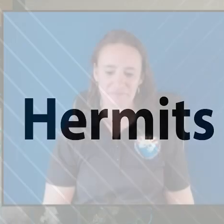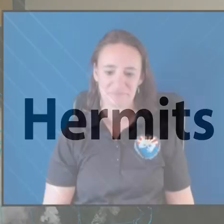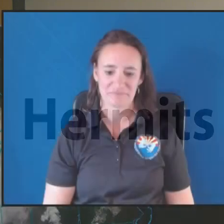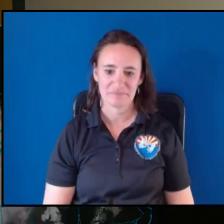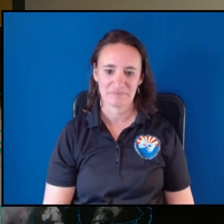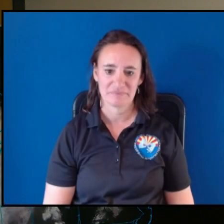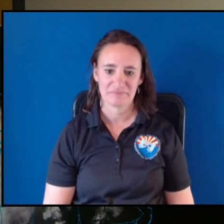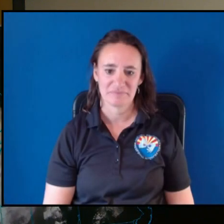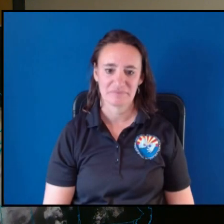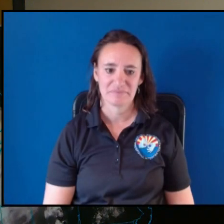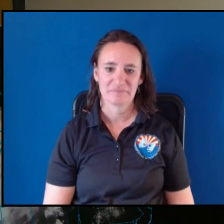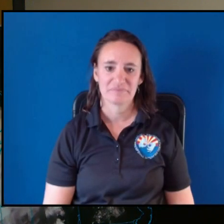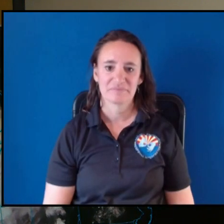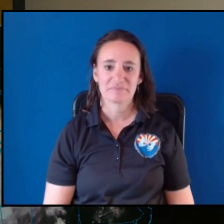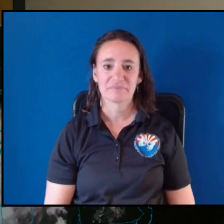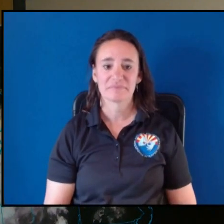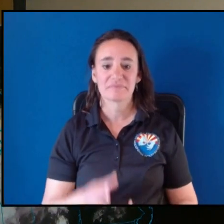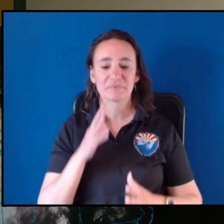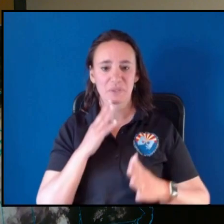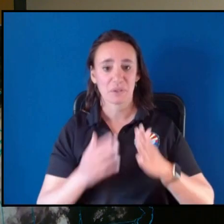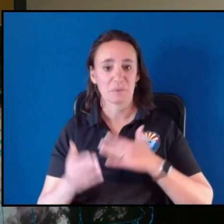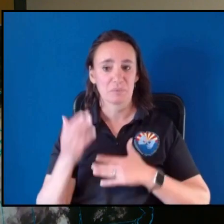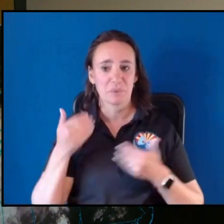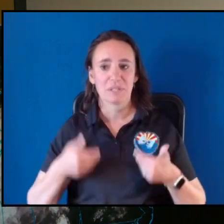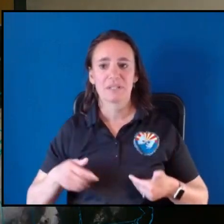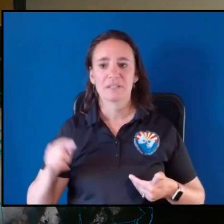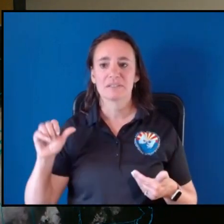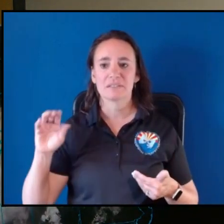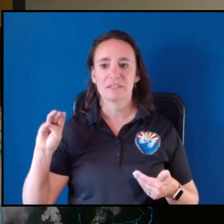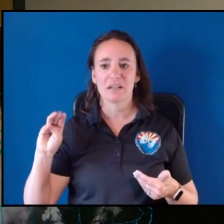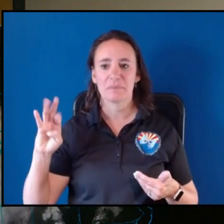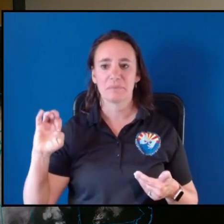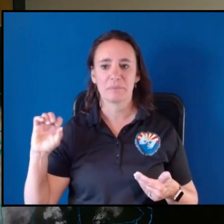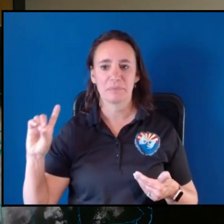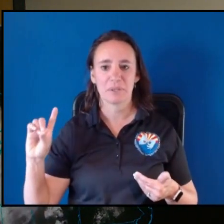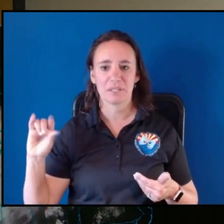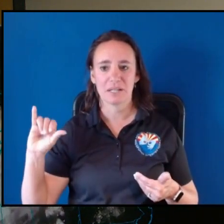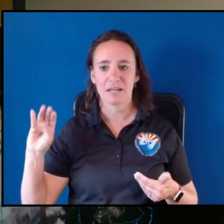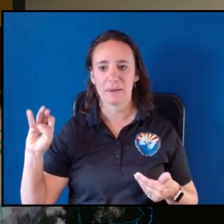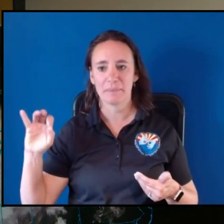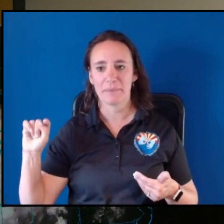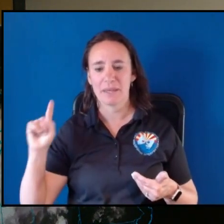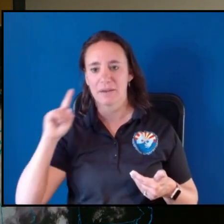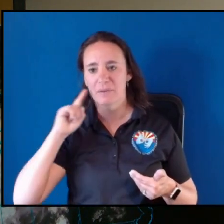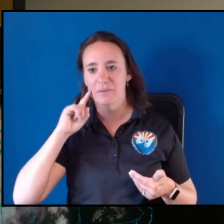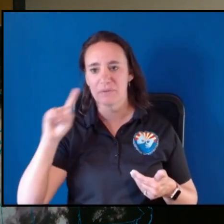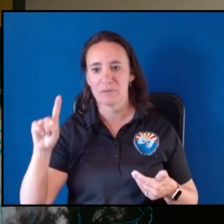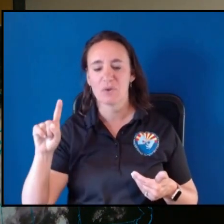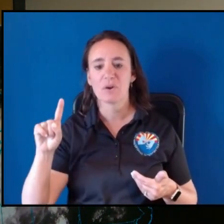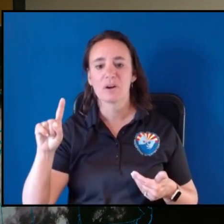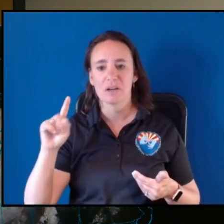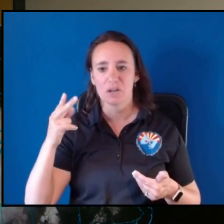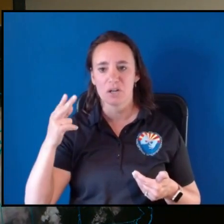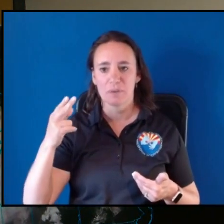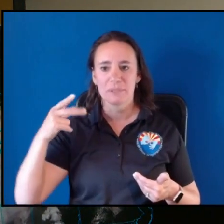Good morning. Tom Bird, Incident Meteorologist on the Hermits Peak/Calf Canyon fire here with Southwest Team 2 and we're